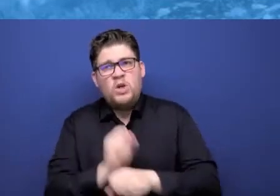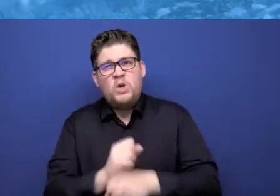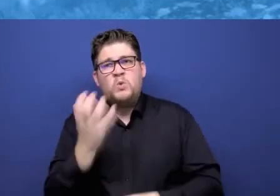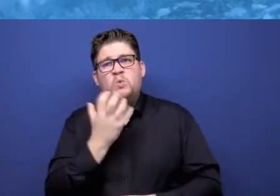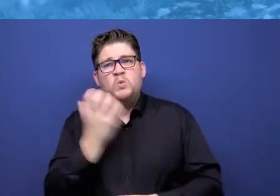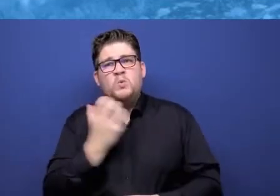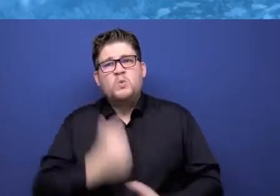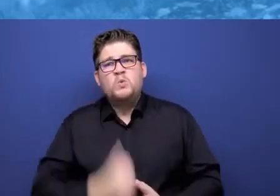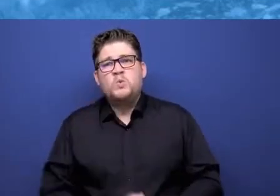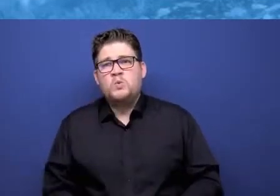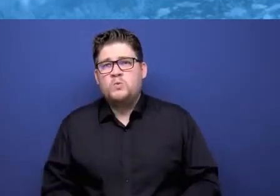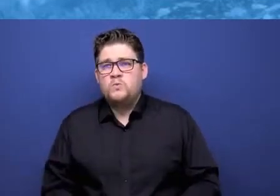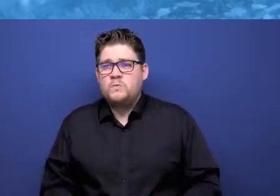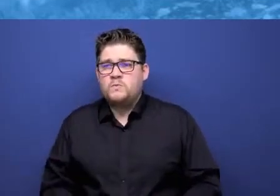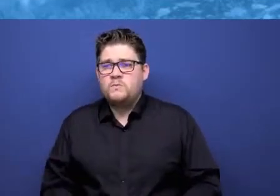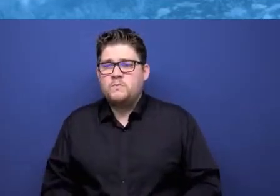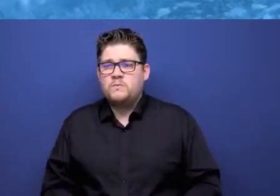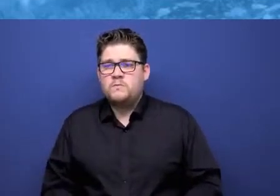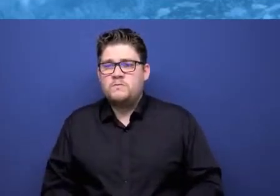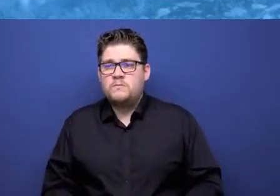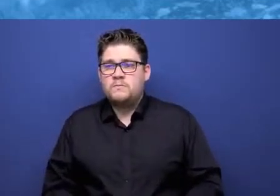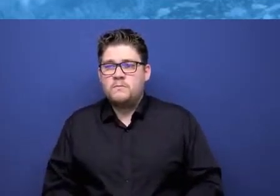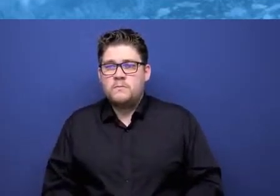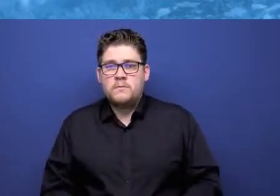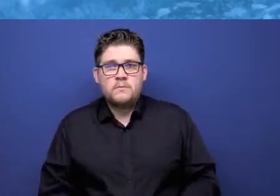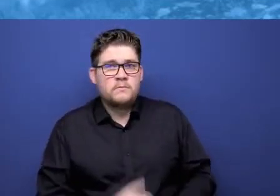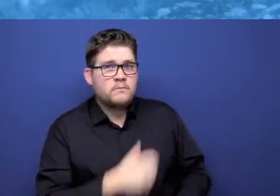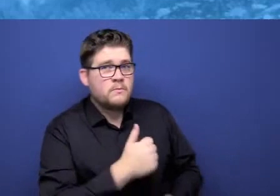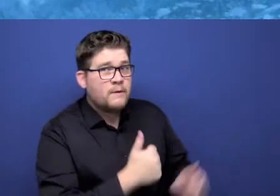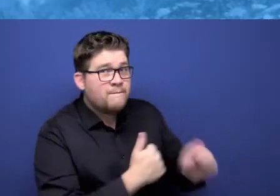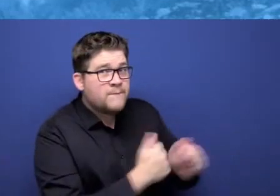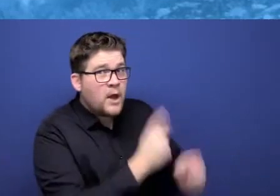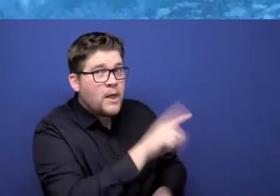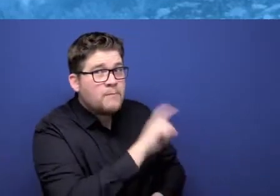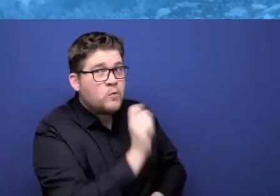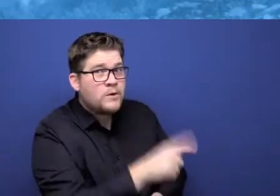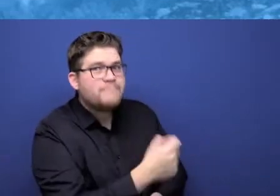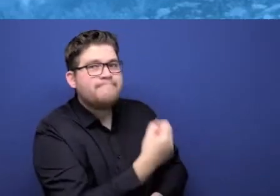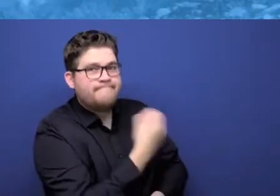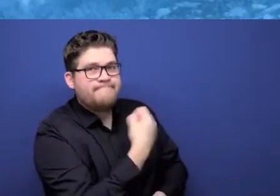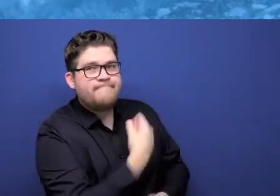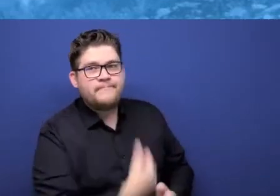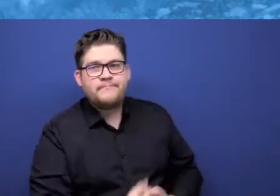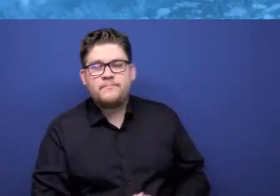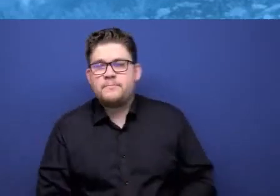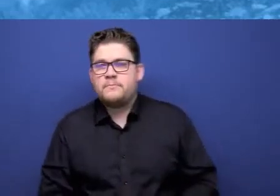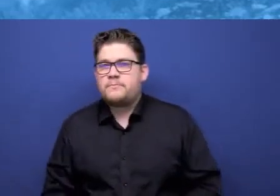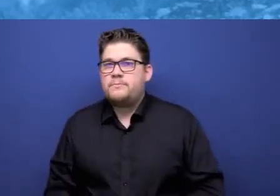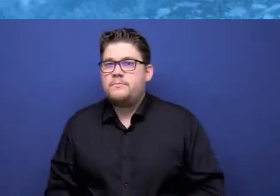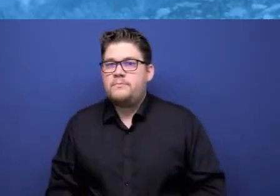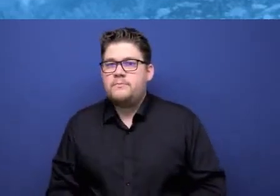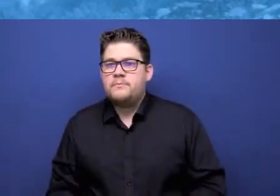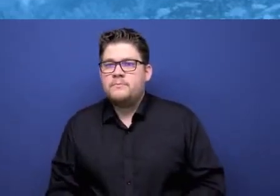do You have a follow up. I do. I was wondering if Dr Bonnie